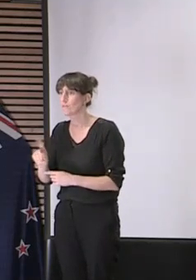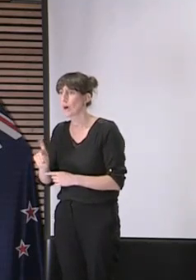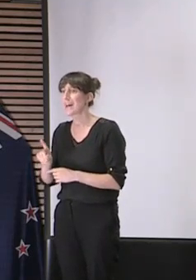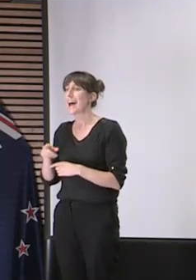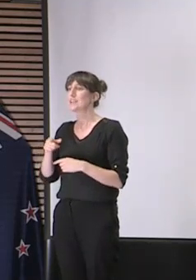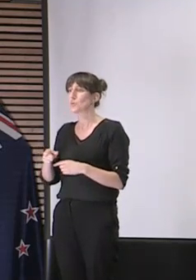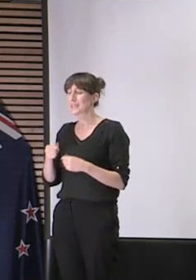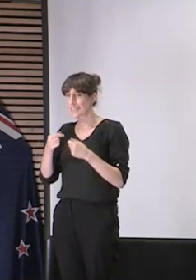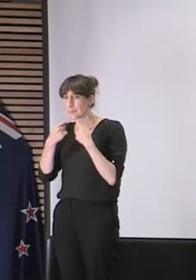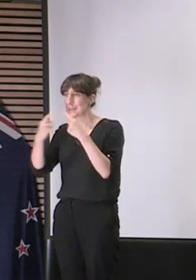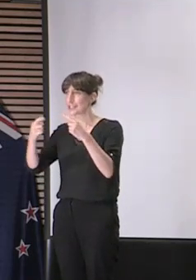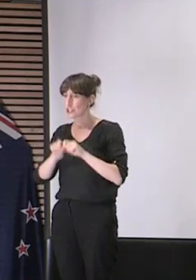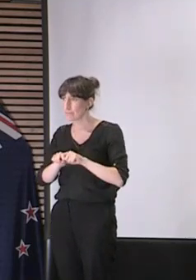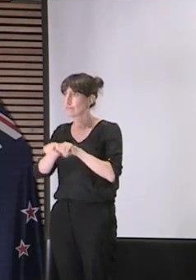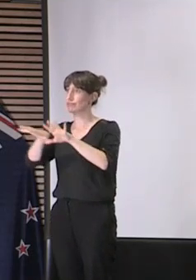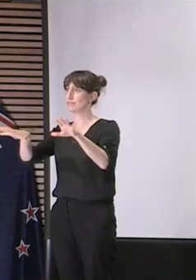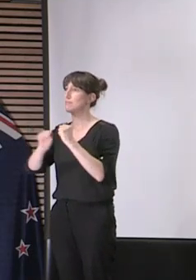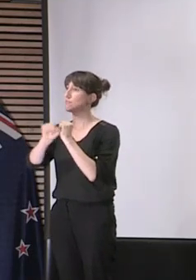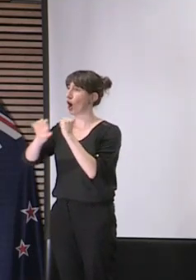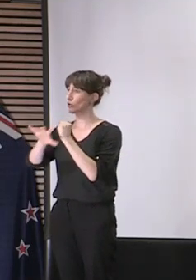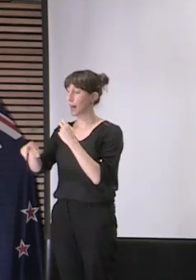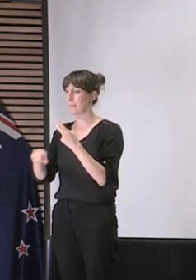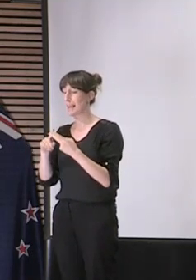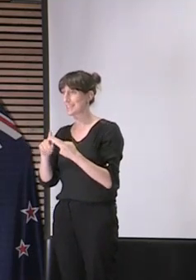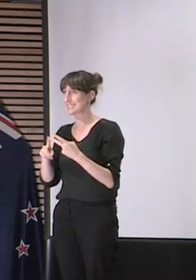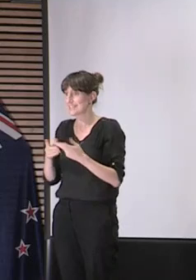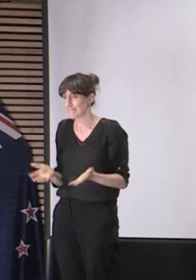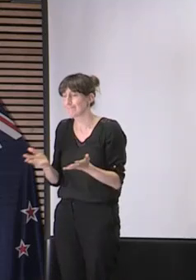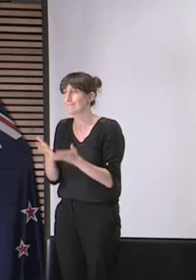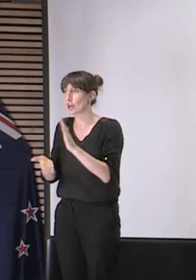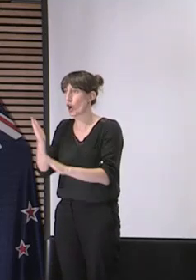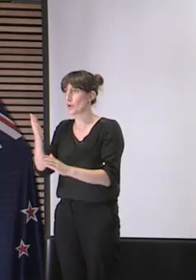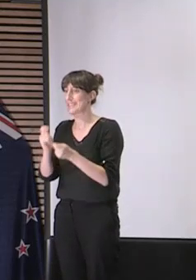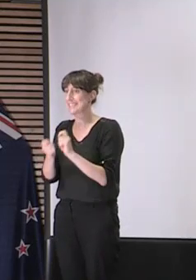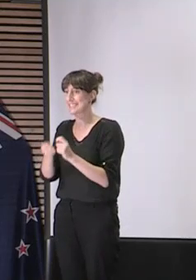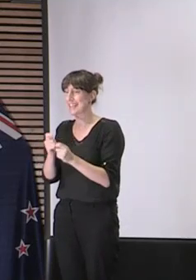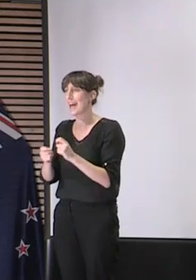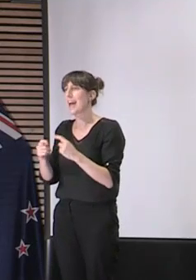getting the messages out and ensures access for Maori to get tested but also to support